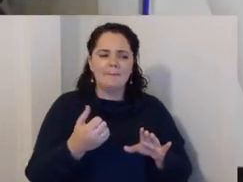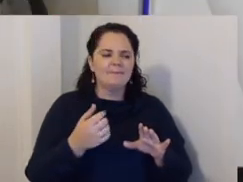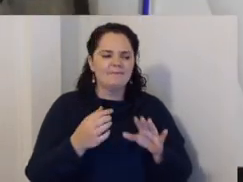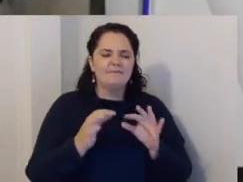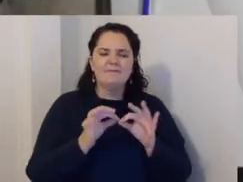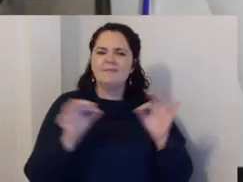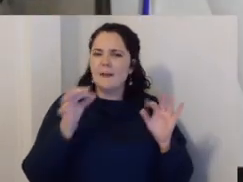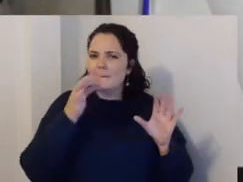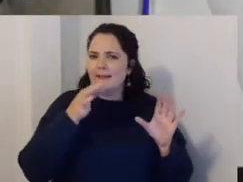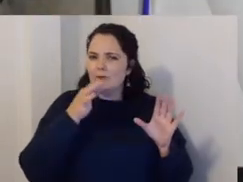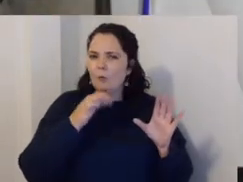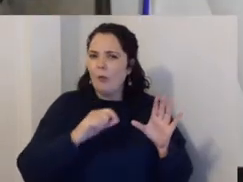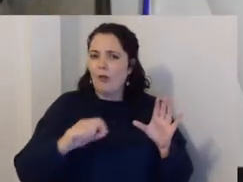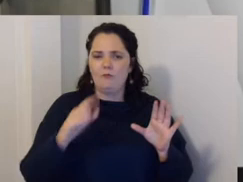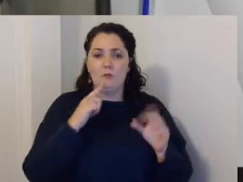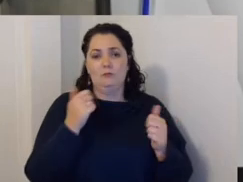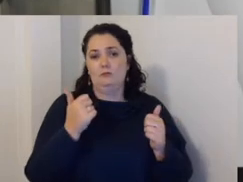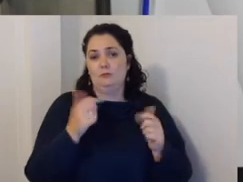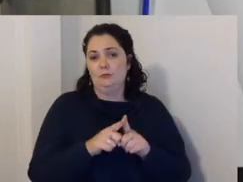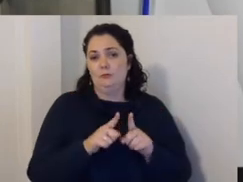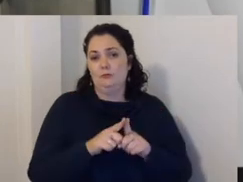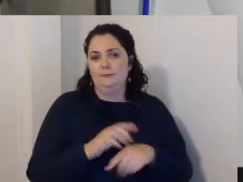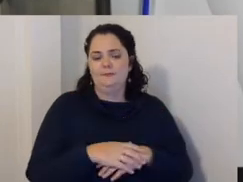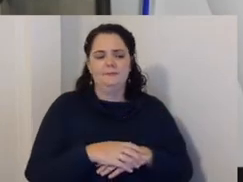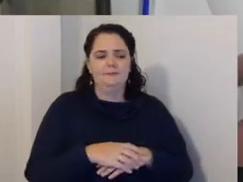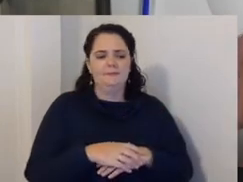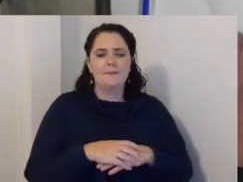and that'll work for this next bit as well Alright now let's talk through the method